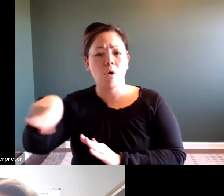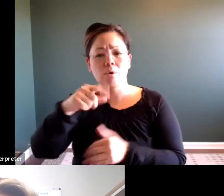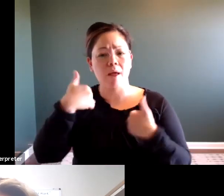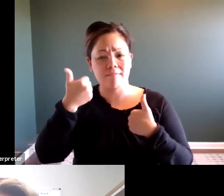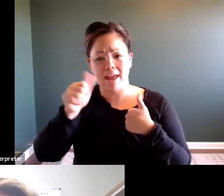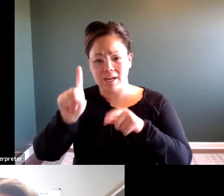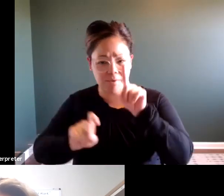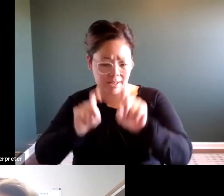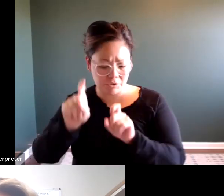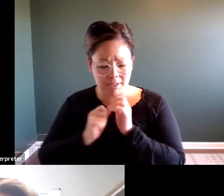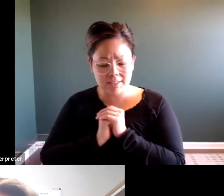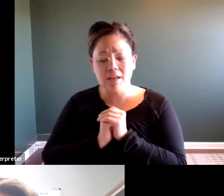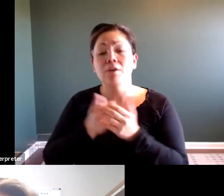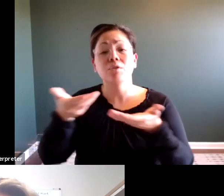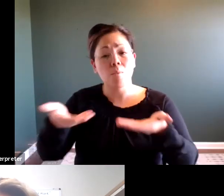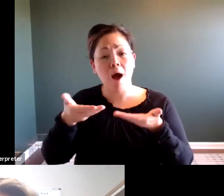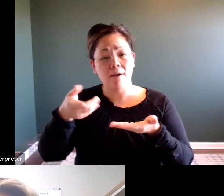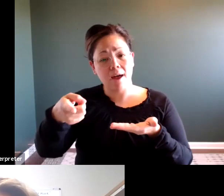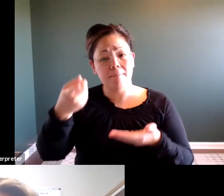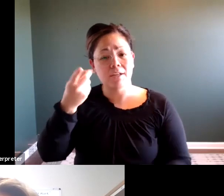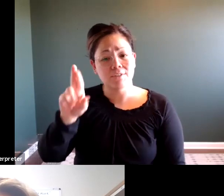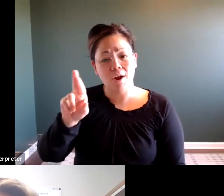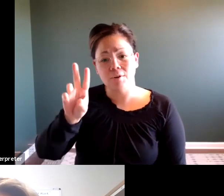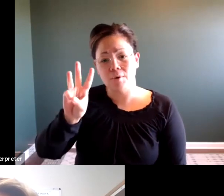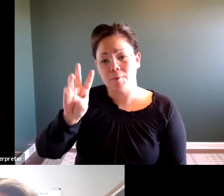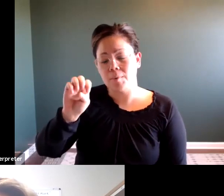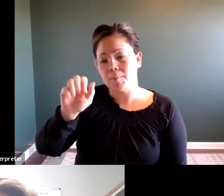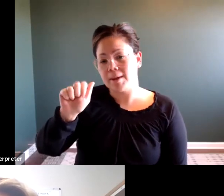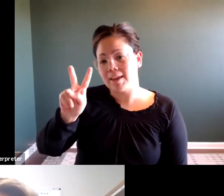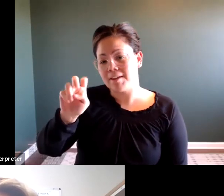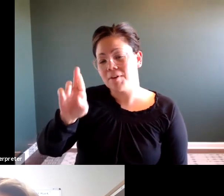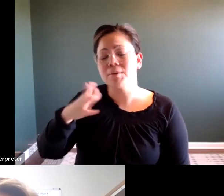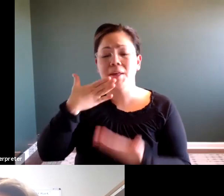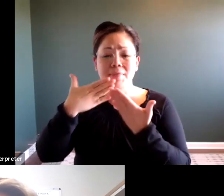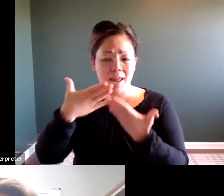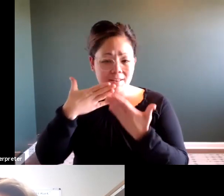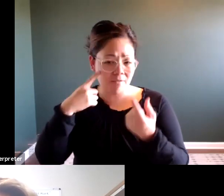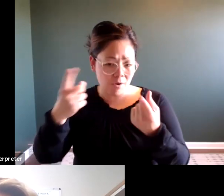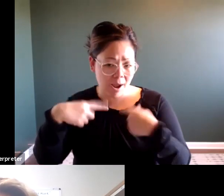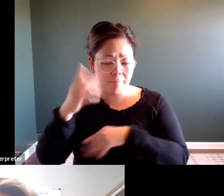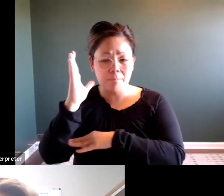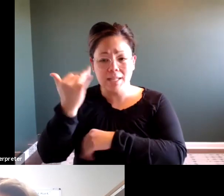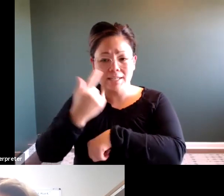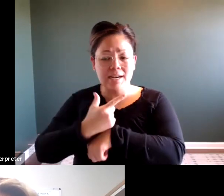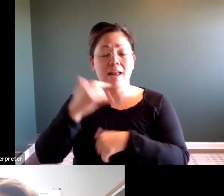So welcome Dr. Weaver. Thank you so much for spending time with us today and I will turn it over to you